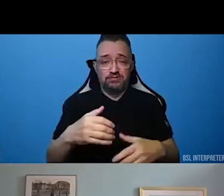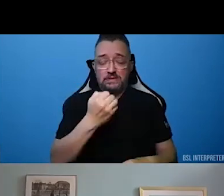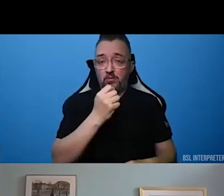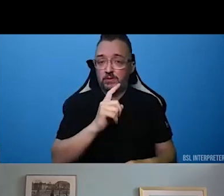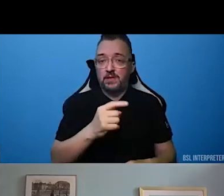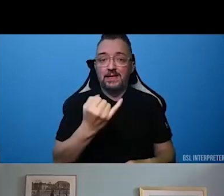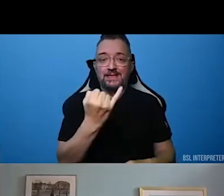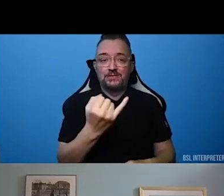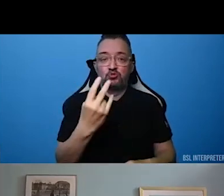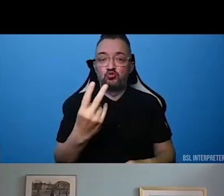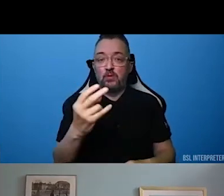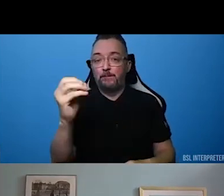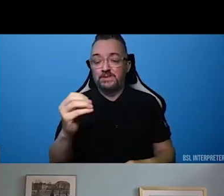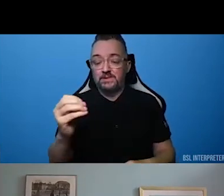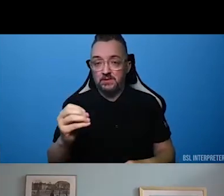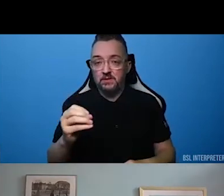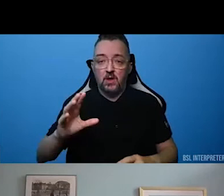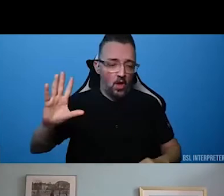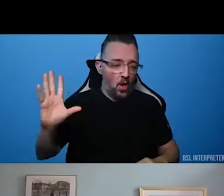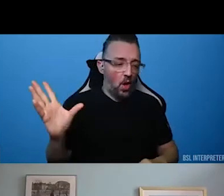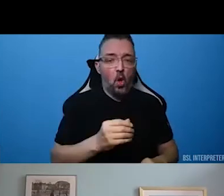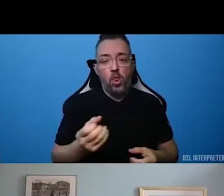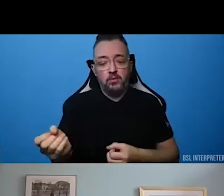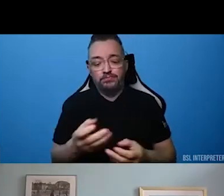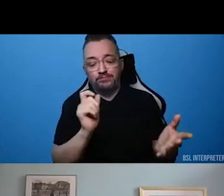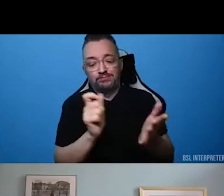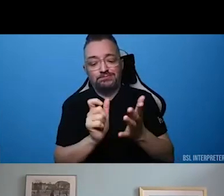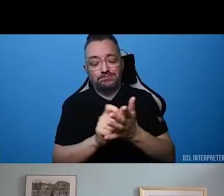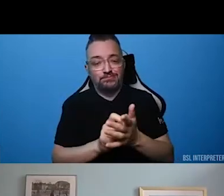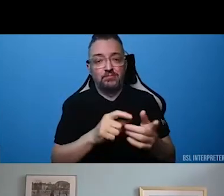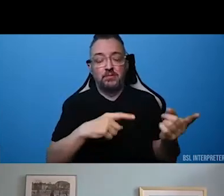62% of all linen exports went to the Caribbean